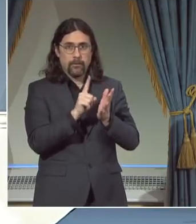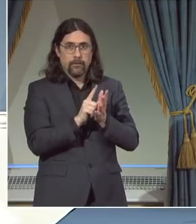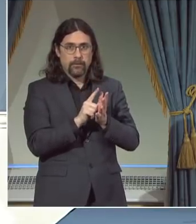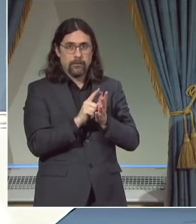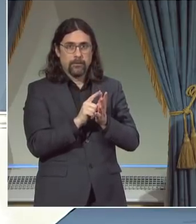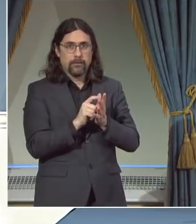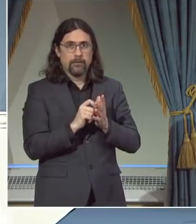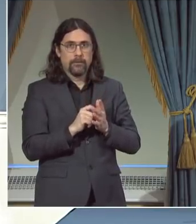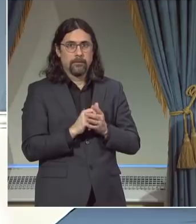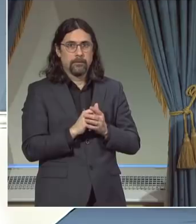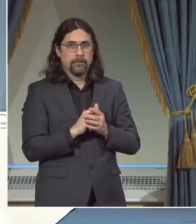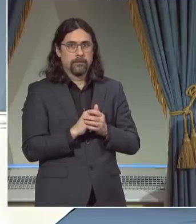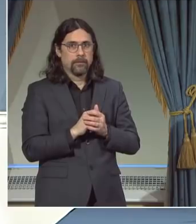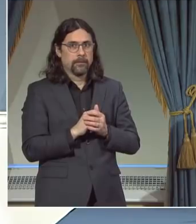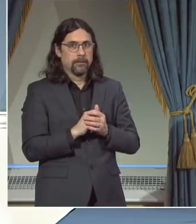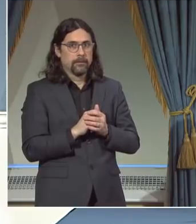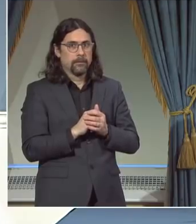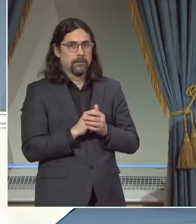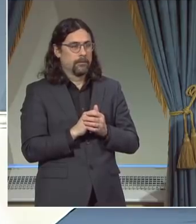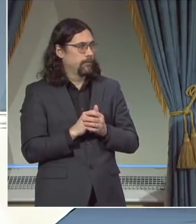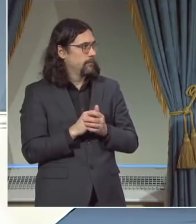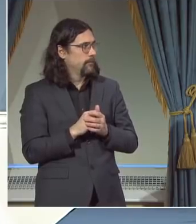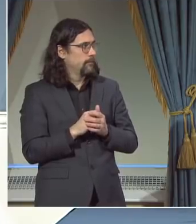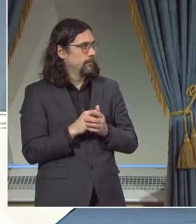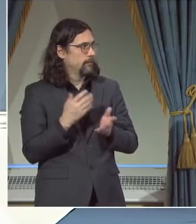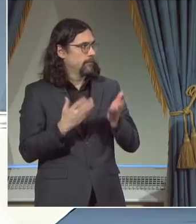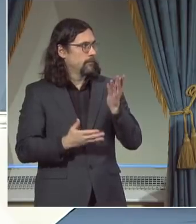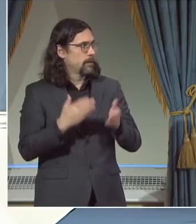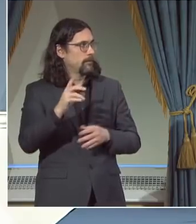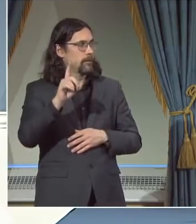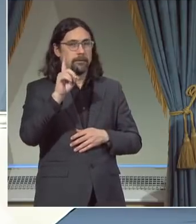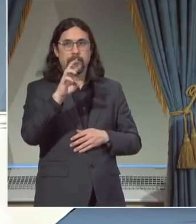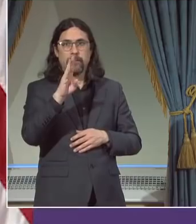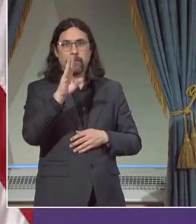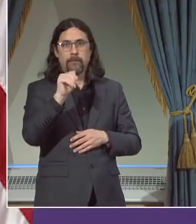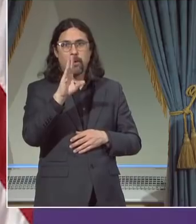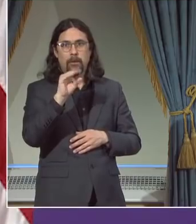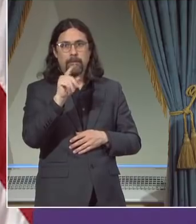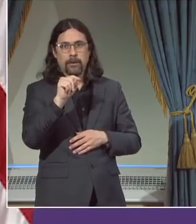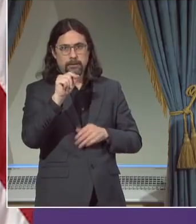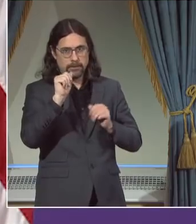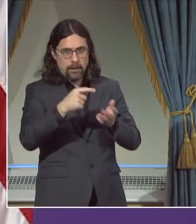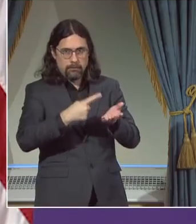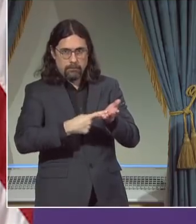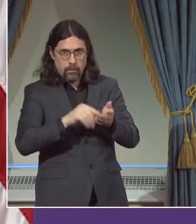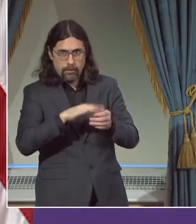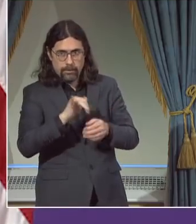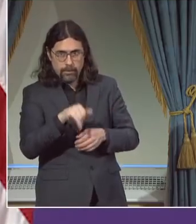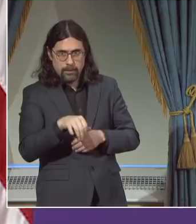OF -- THE PAST 24 HOURS, I DON'T KNOW IF DR. BARBOT CAN TALK